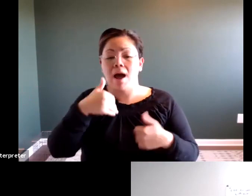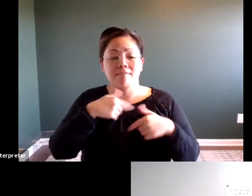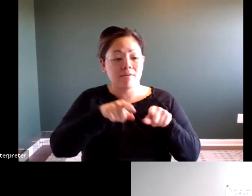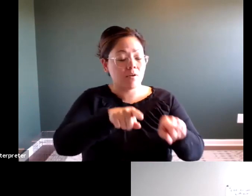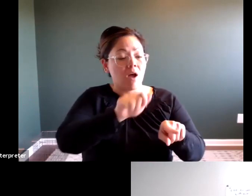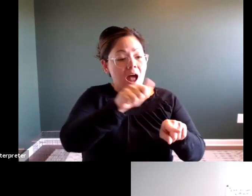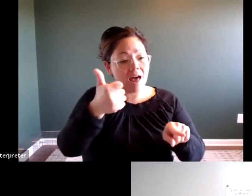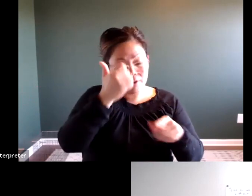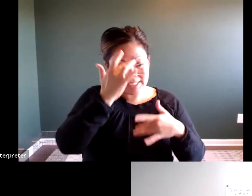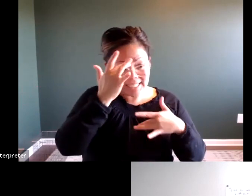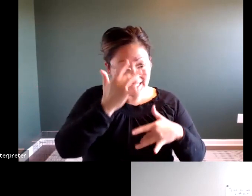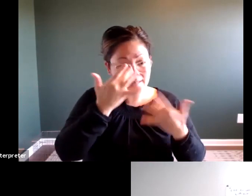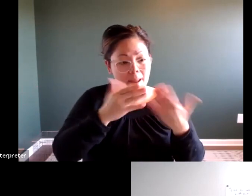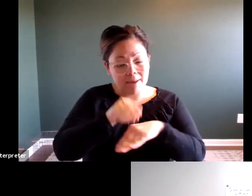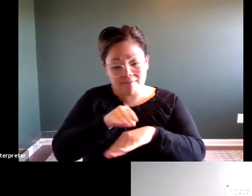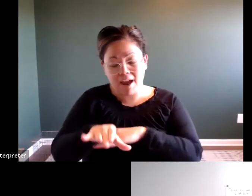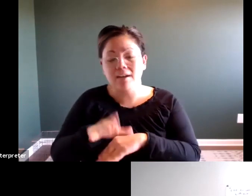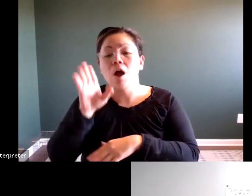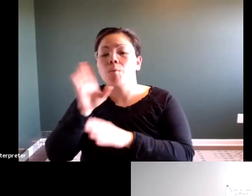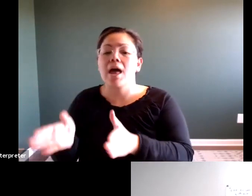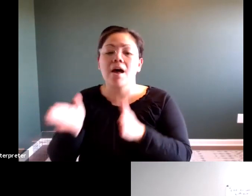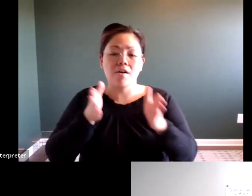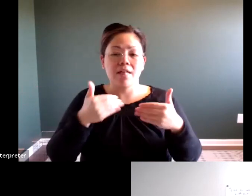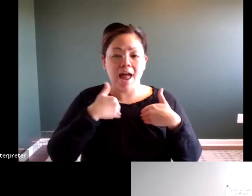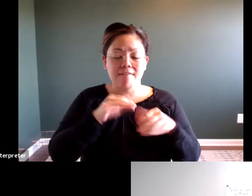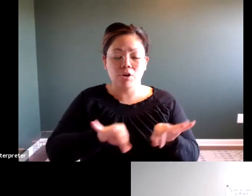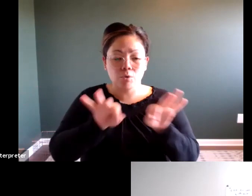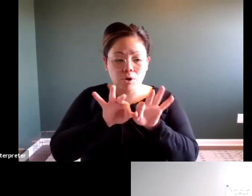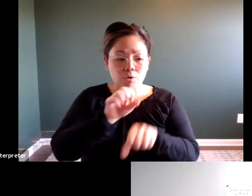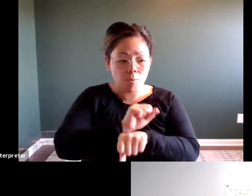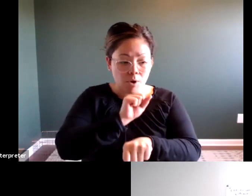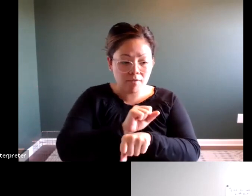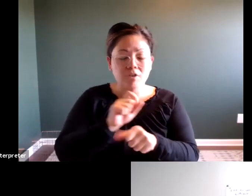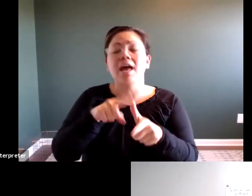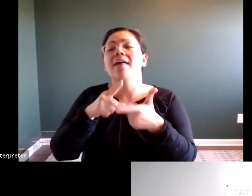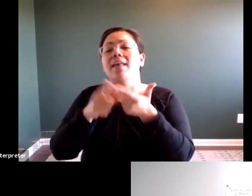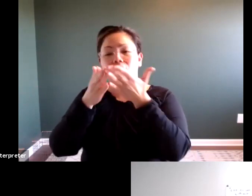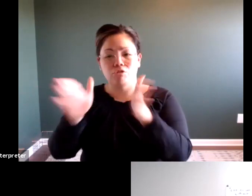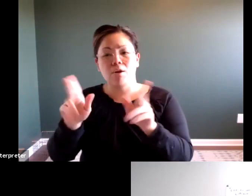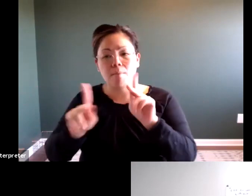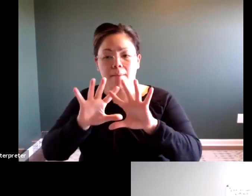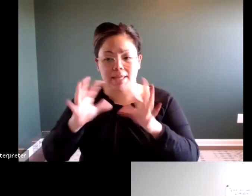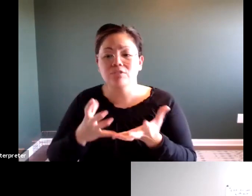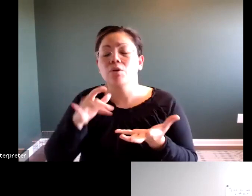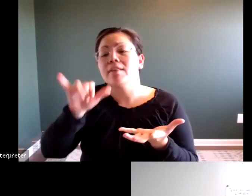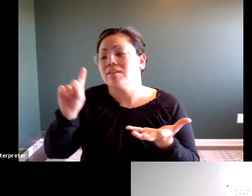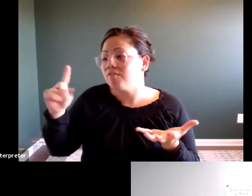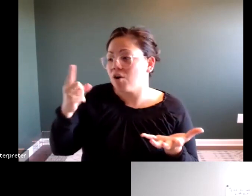we'll move to our critical workforce infrastructure and from there to the general population. So this first vaccine was only tried